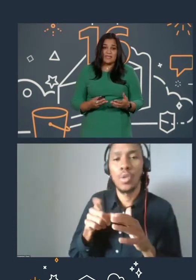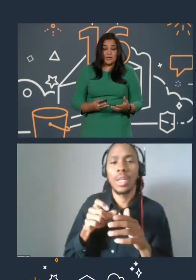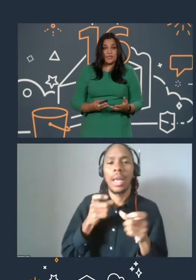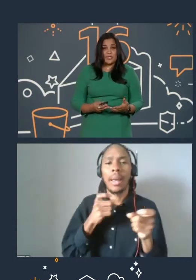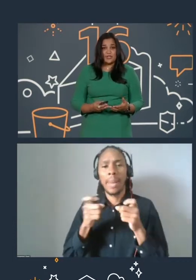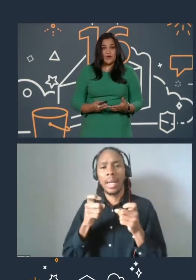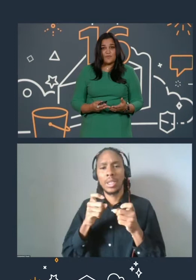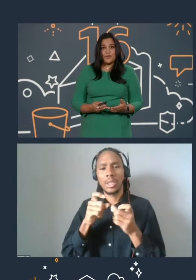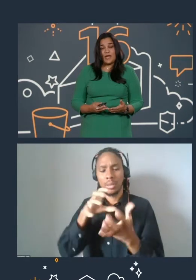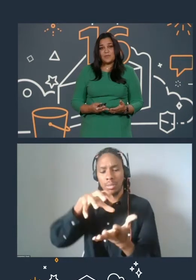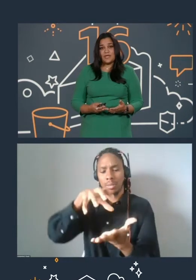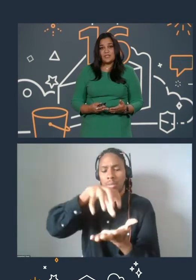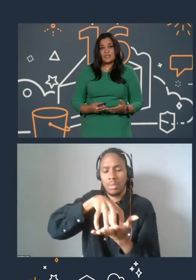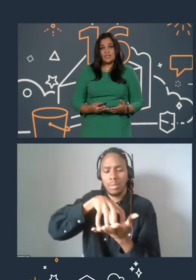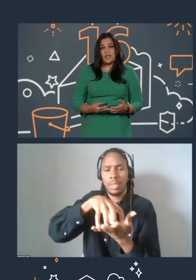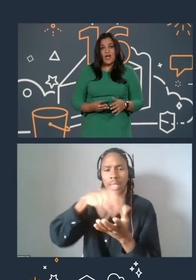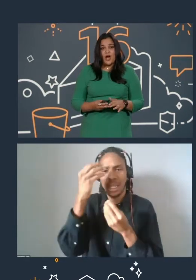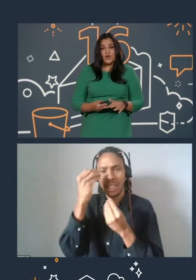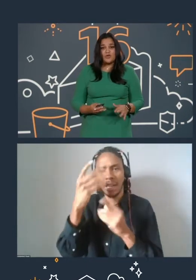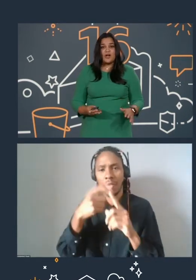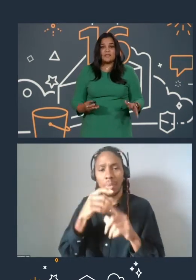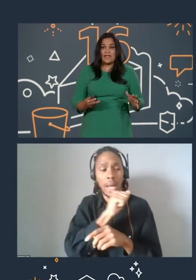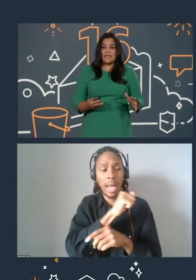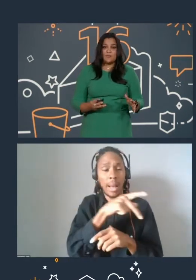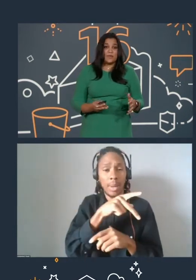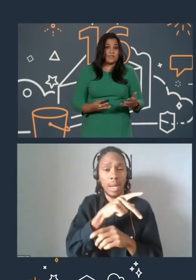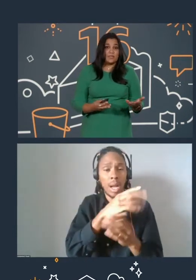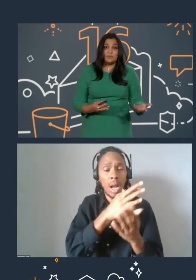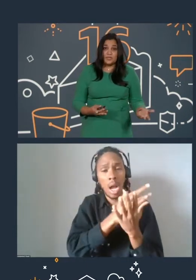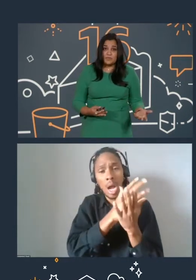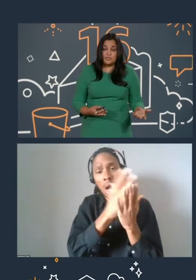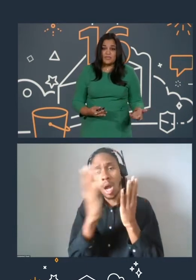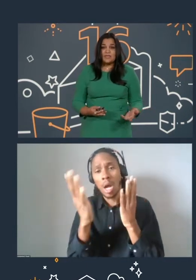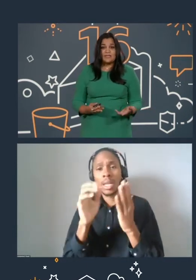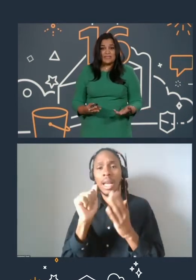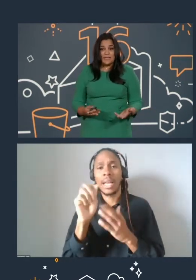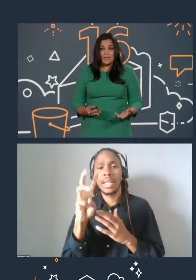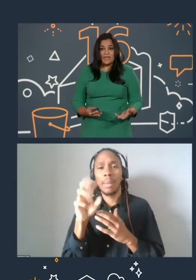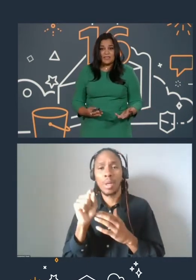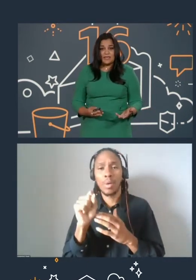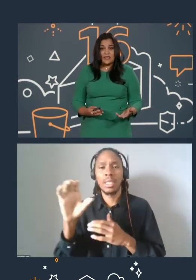data protection of your applications across AWS compute, database,